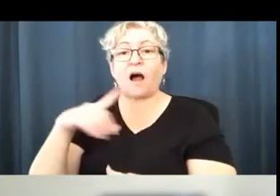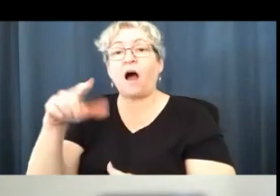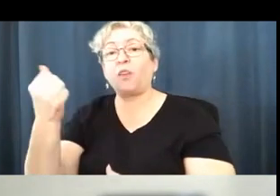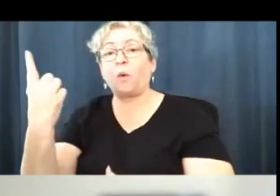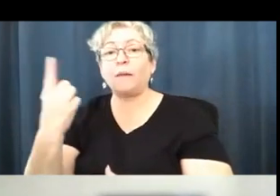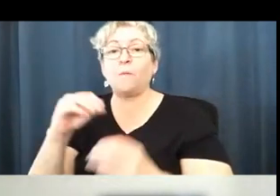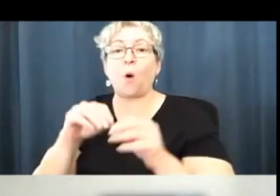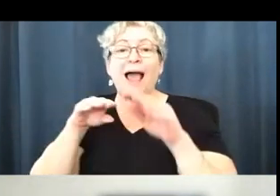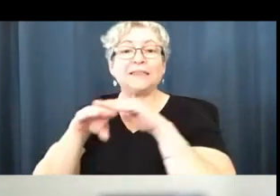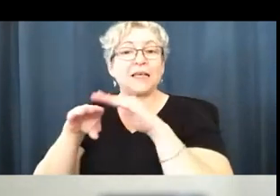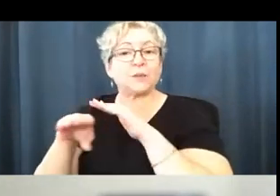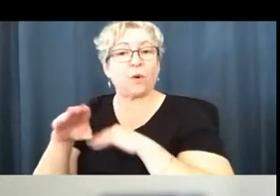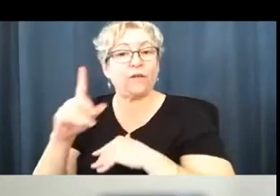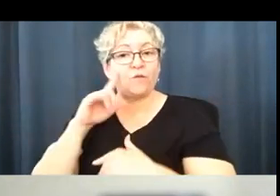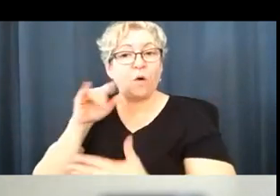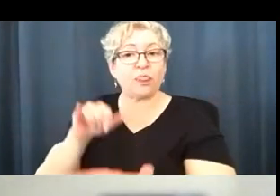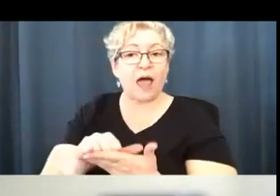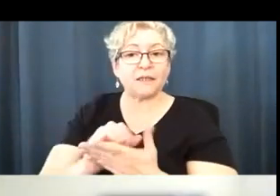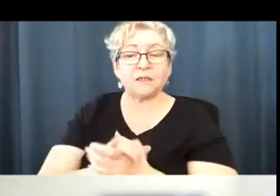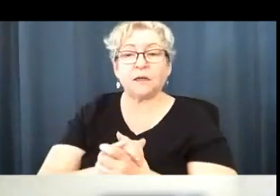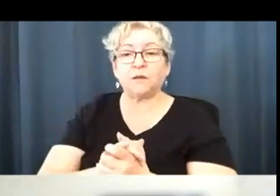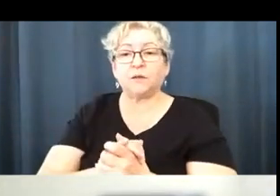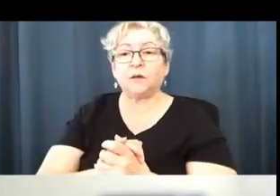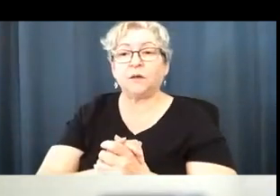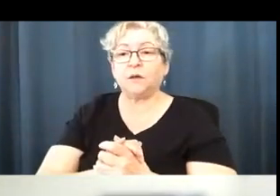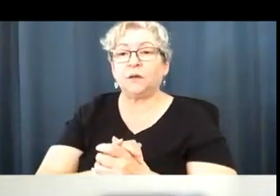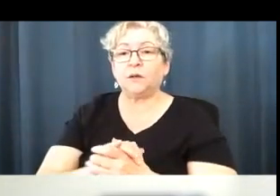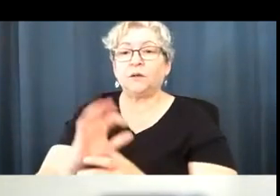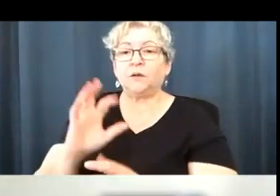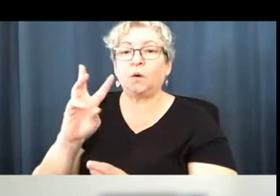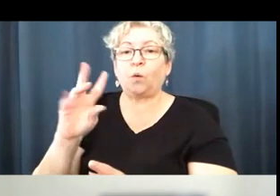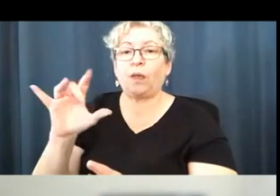Yeah, so again, we're back to the template question.